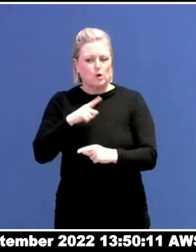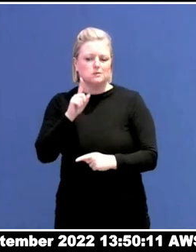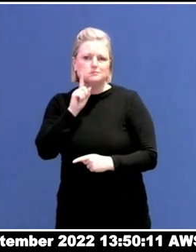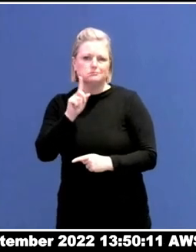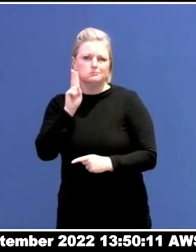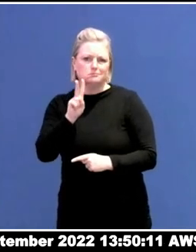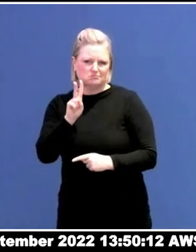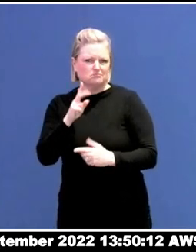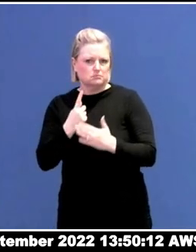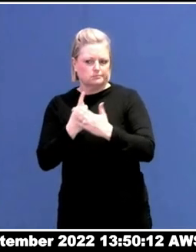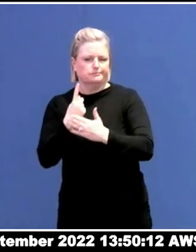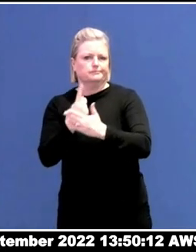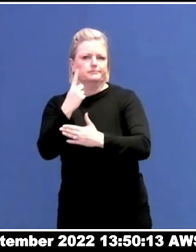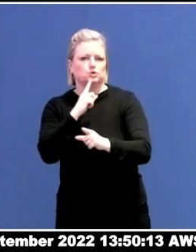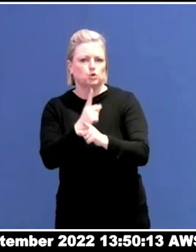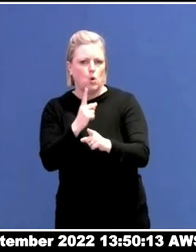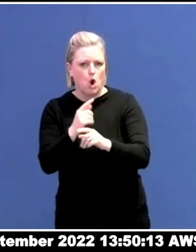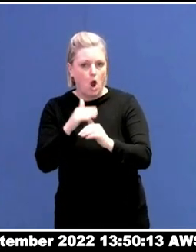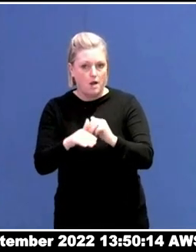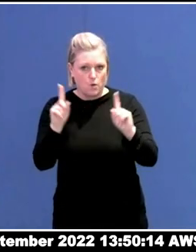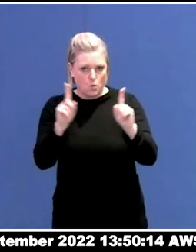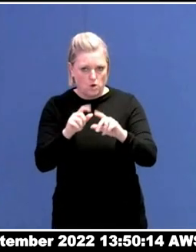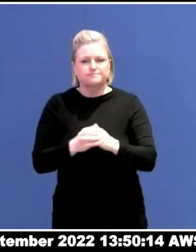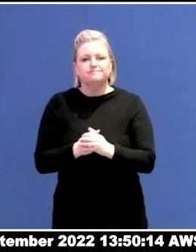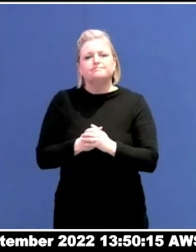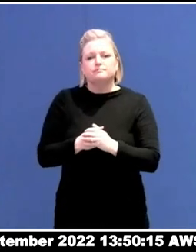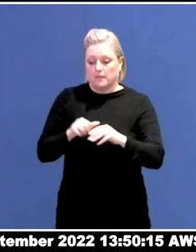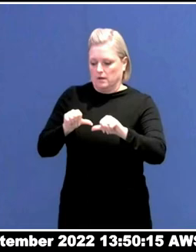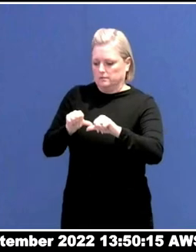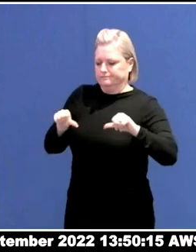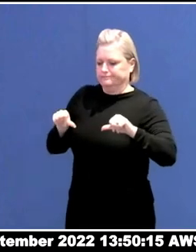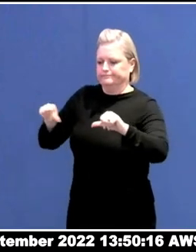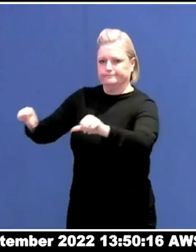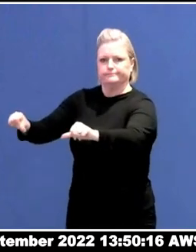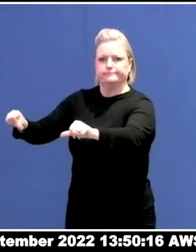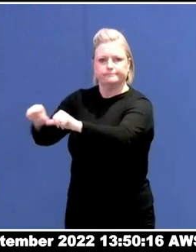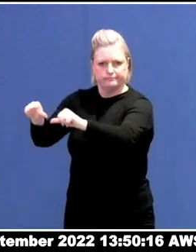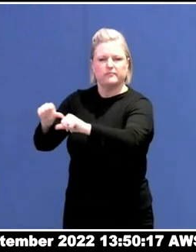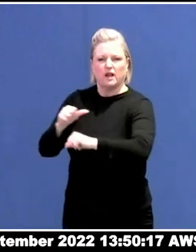And that's the use of isolation or confinement once someone is in a prison or in a youth detention centre.